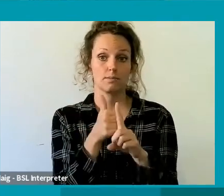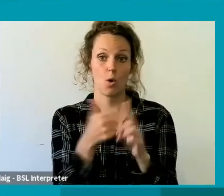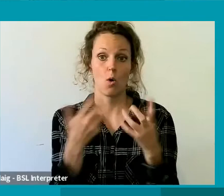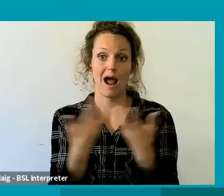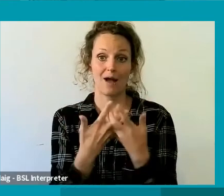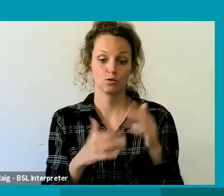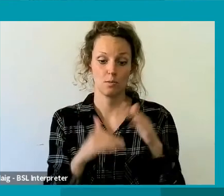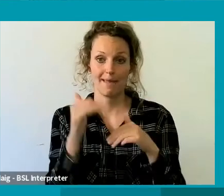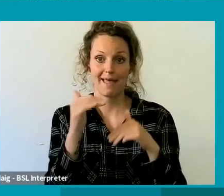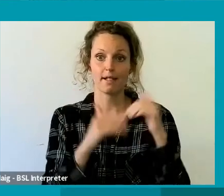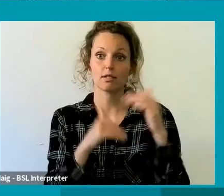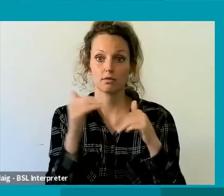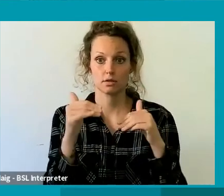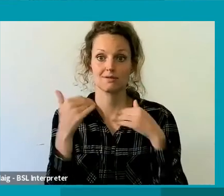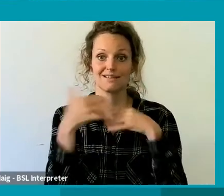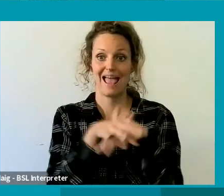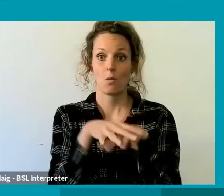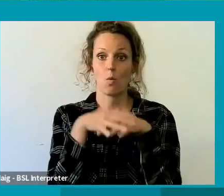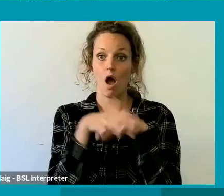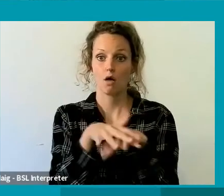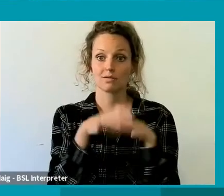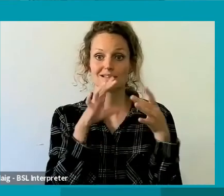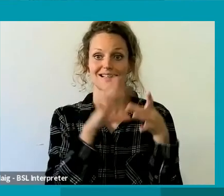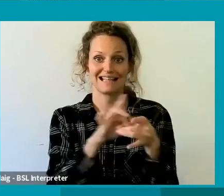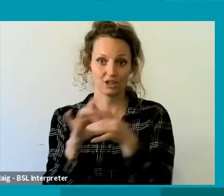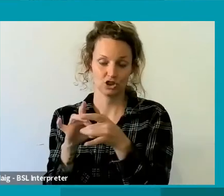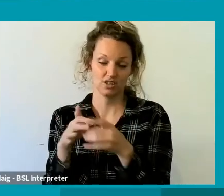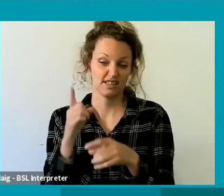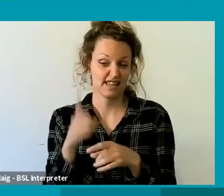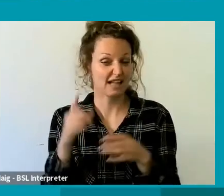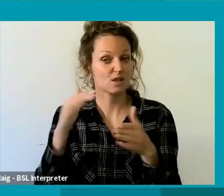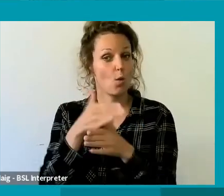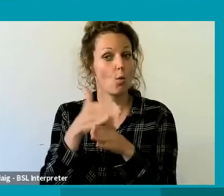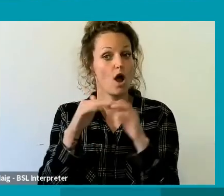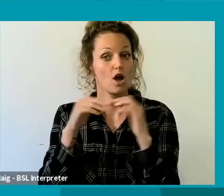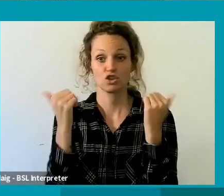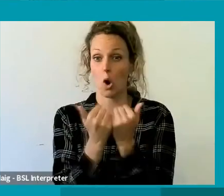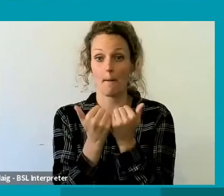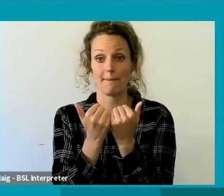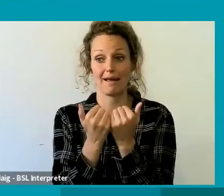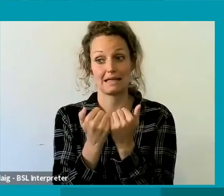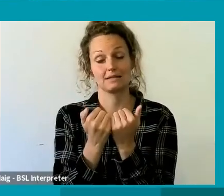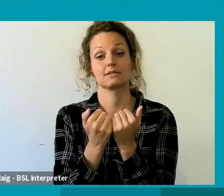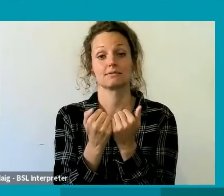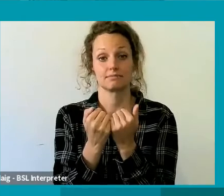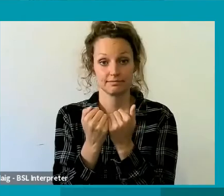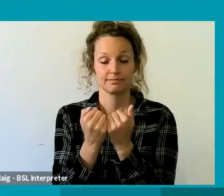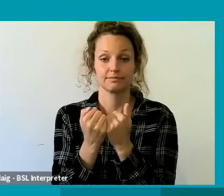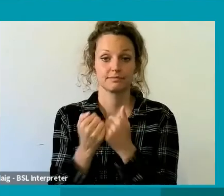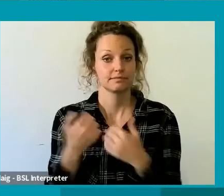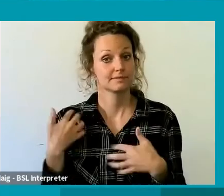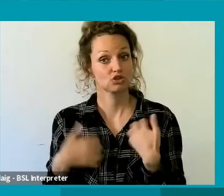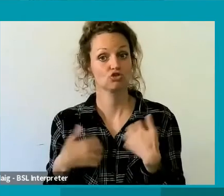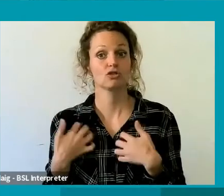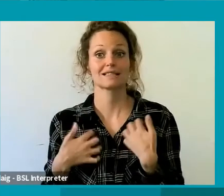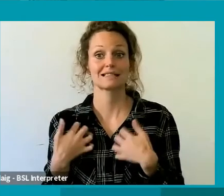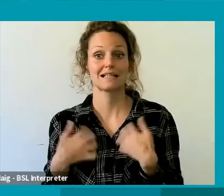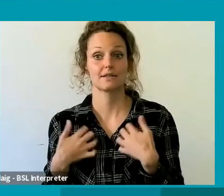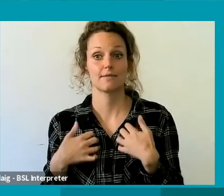that's a whole workshop in its own. So if you are interested in an advanced workshop, please let us know.